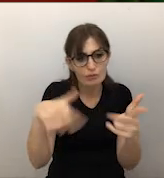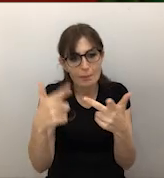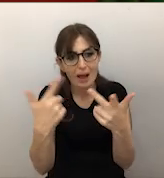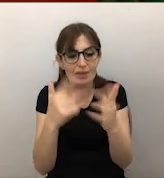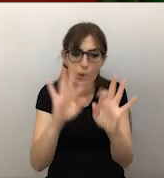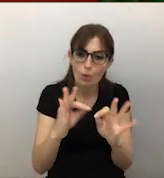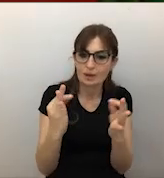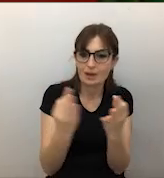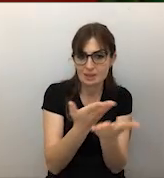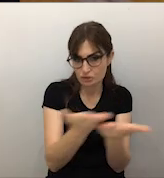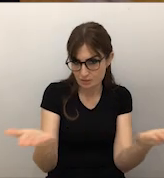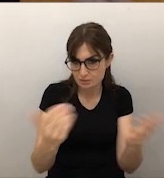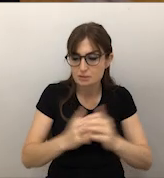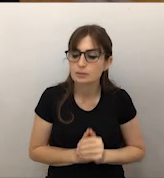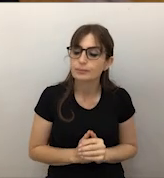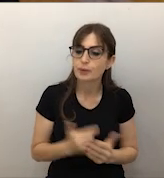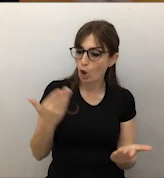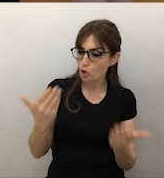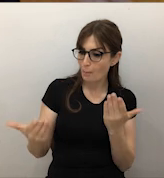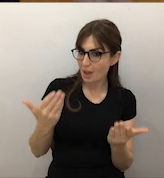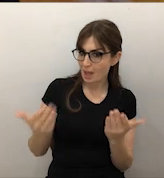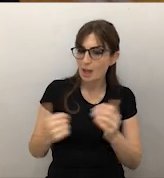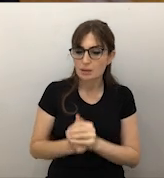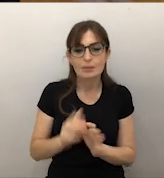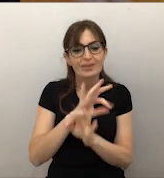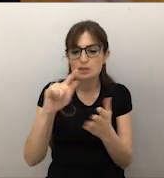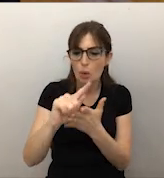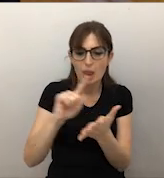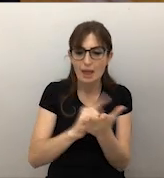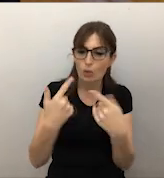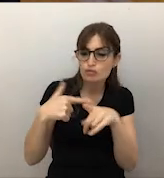organisations there. By comparison, there are no legal requirements as